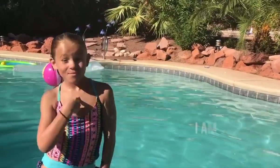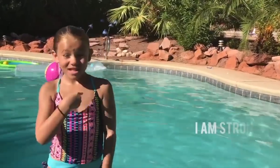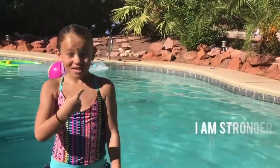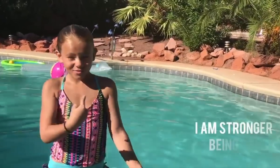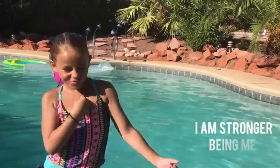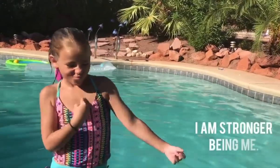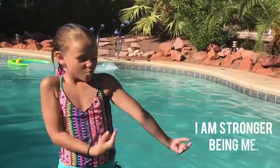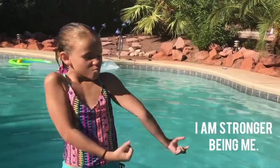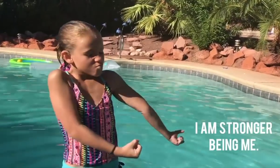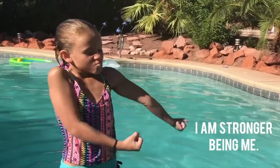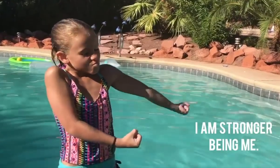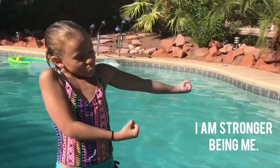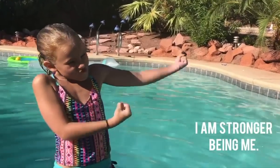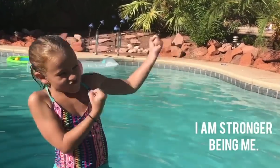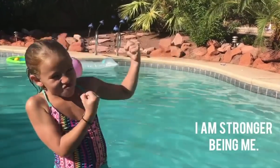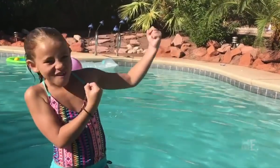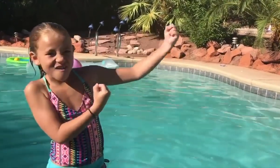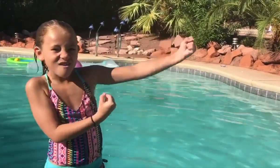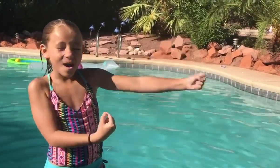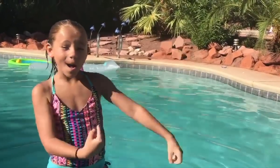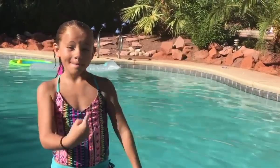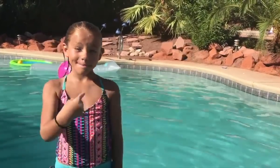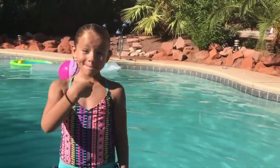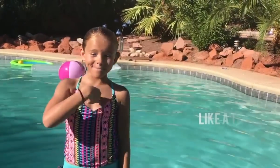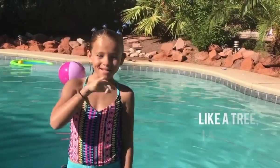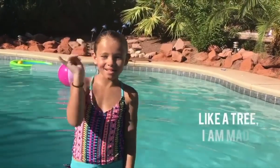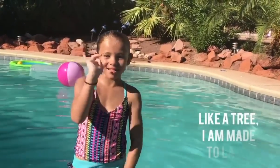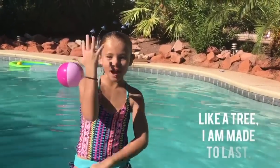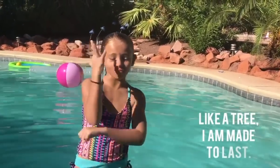(Signing a song)